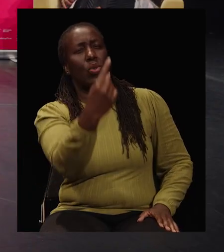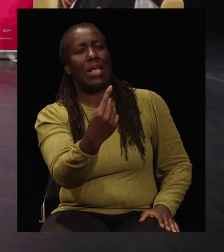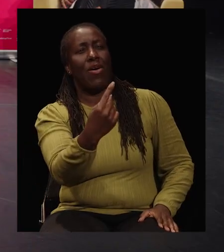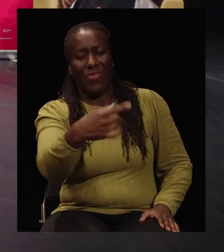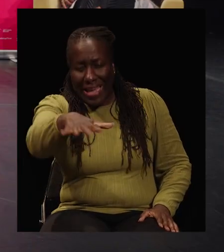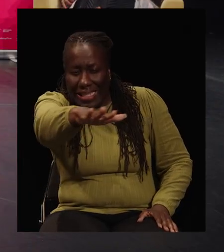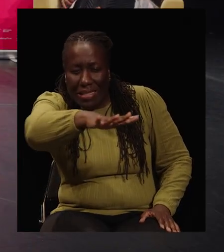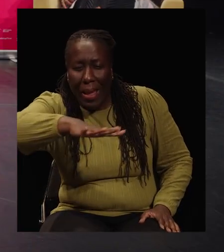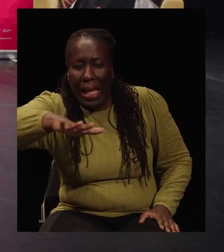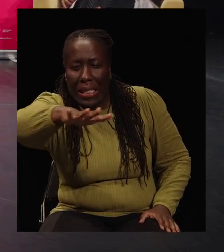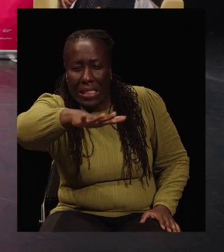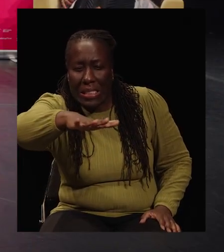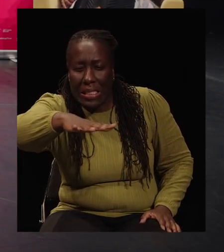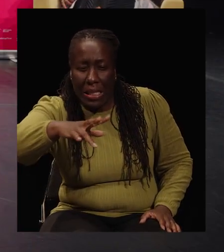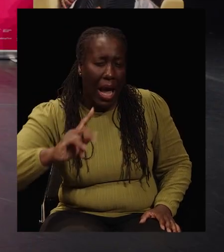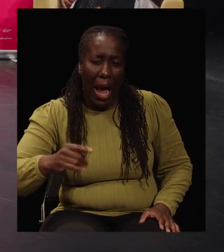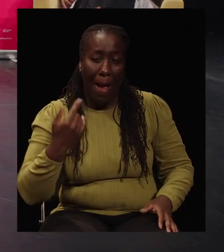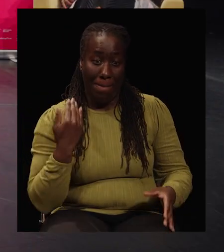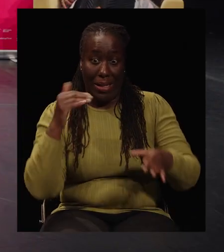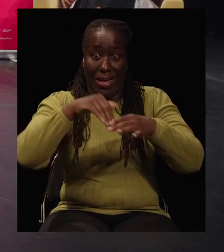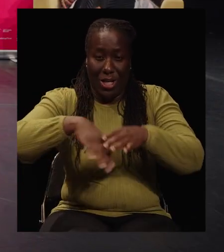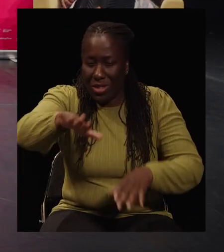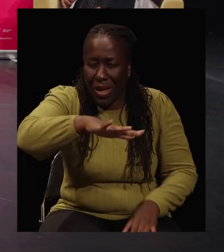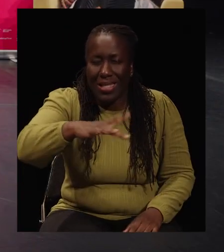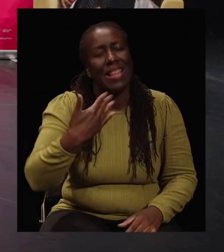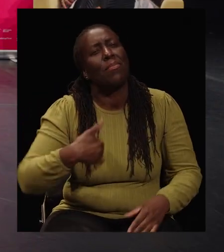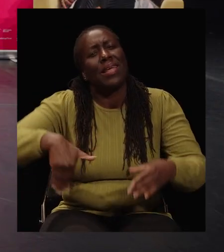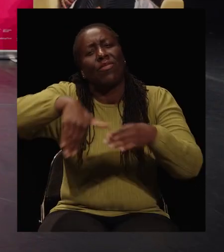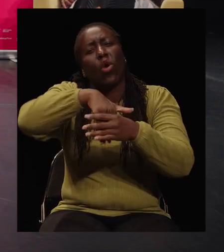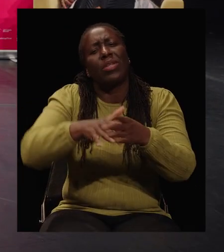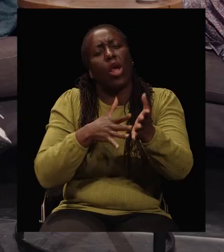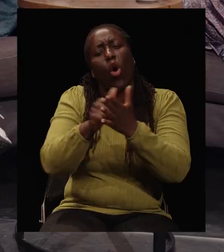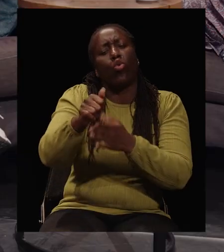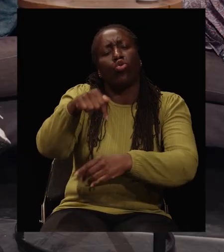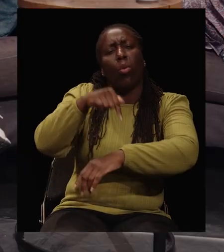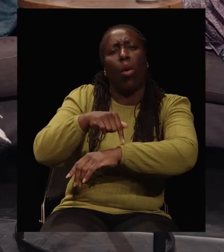and contributing to like a cultural moment inside an institution is very important.